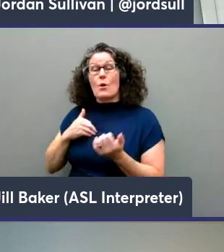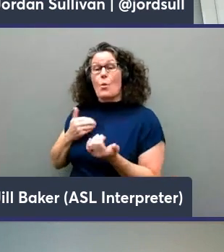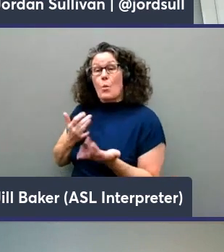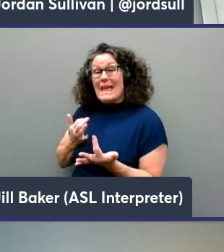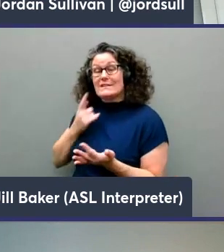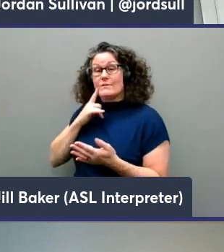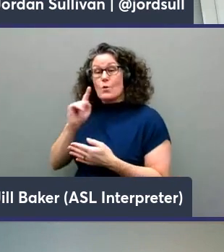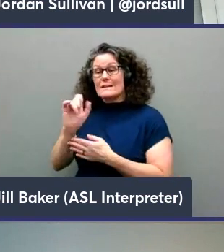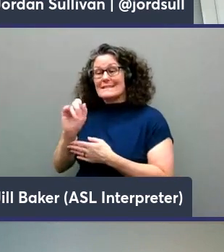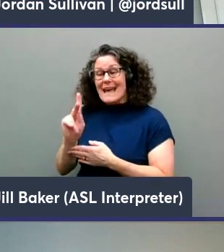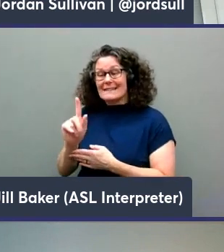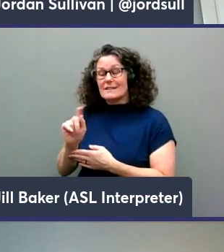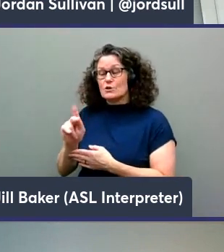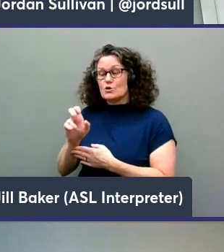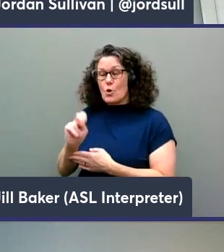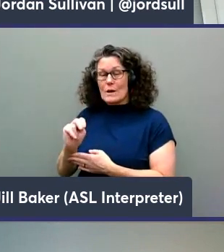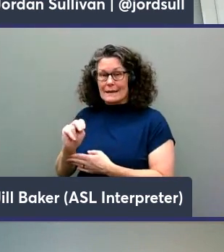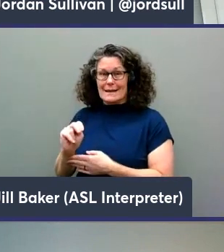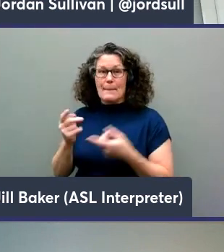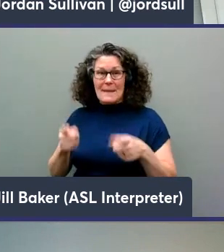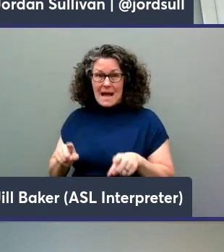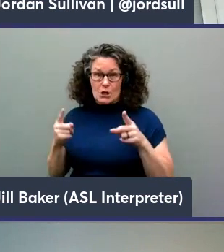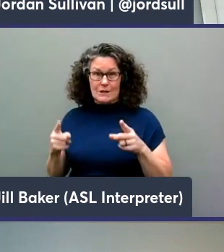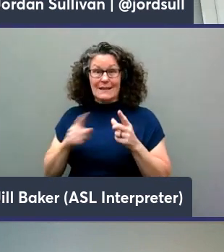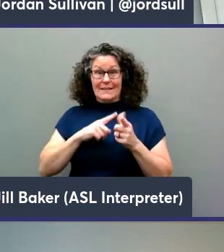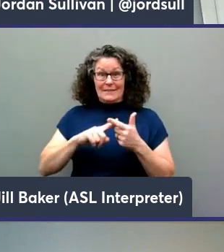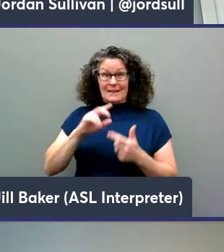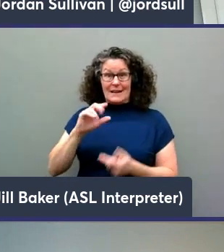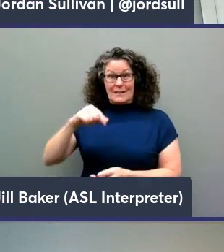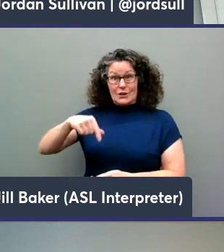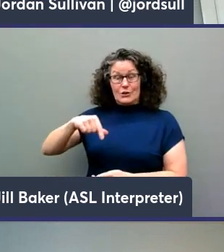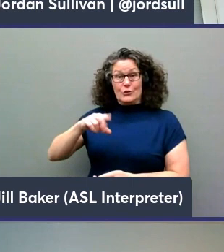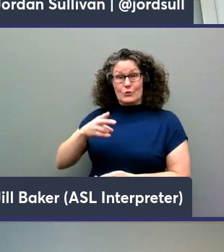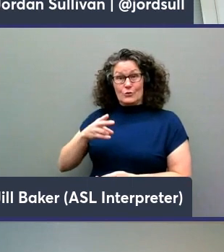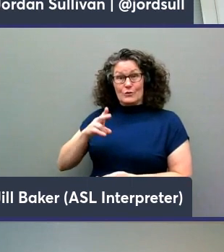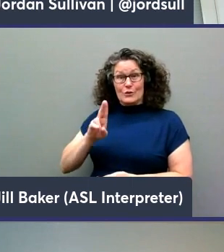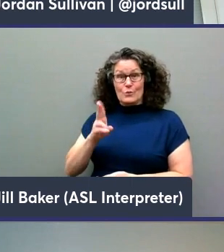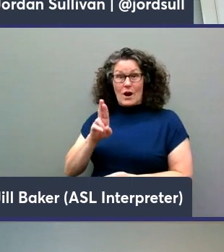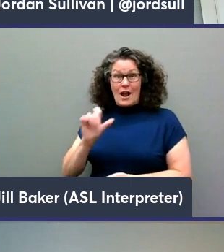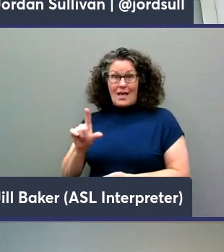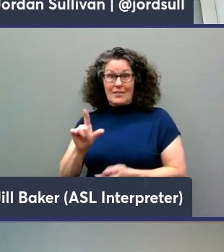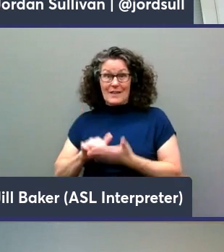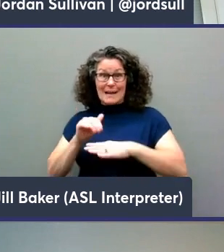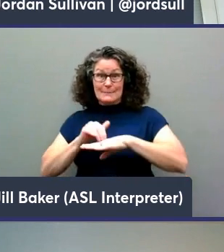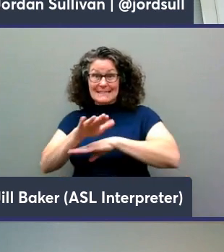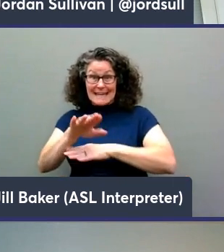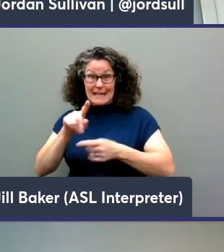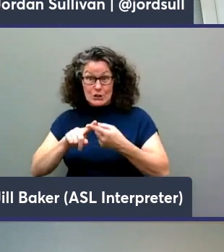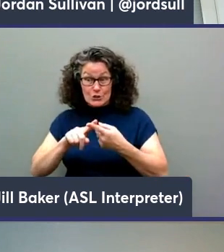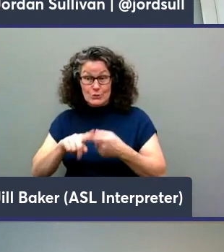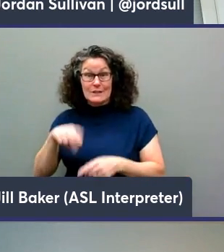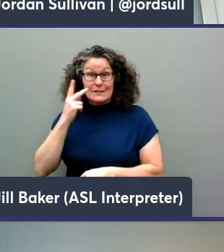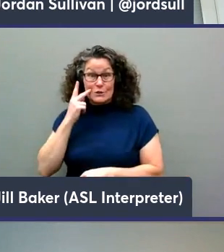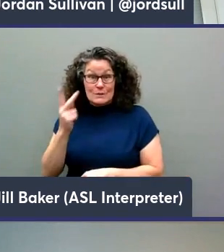And then this is the queue URL that I'm sending to. So, we'll take a look at that in just one second.